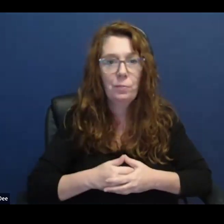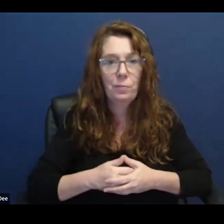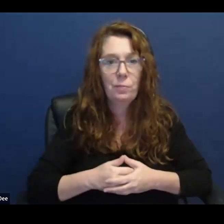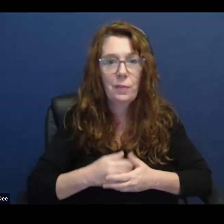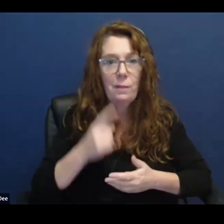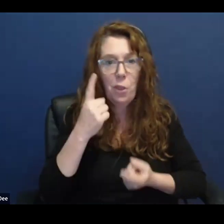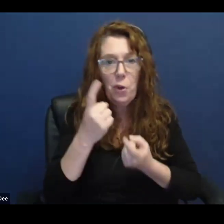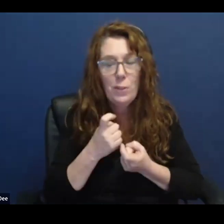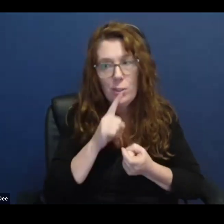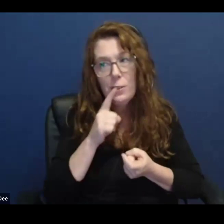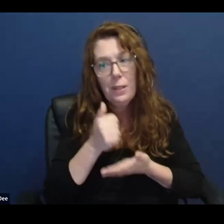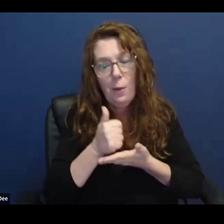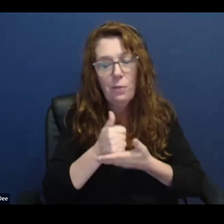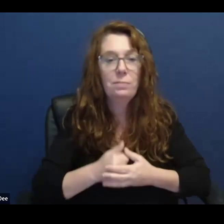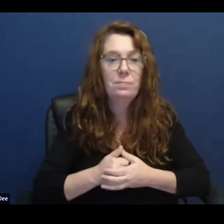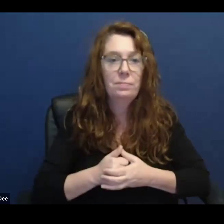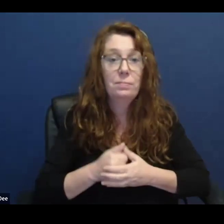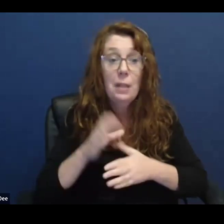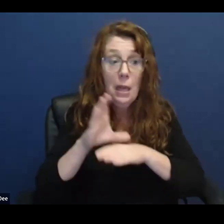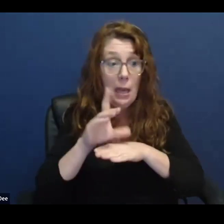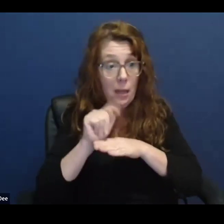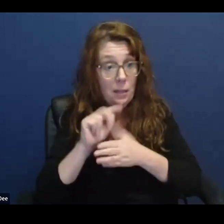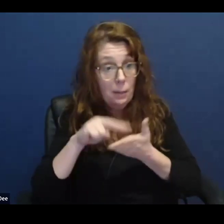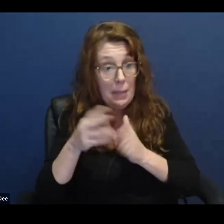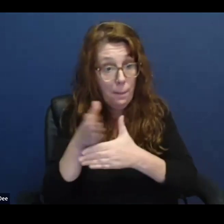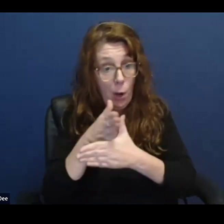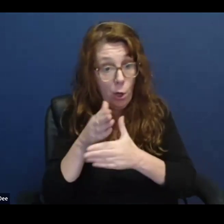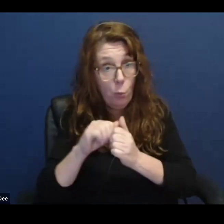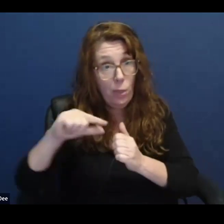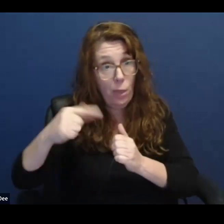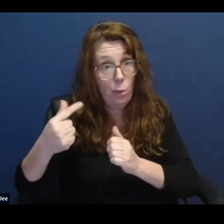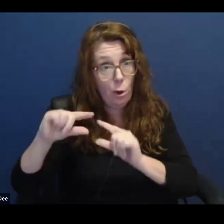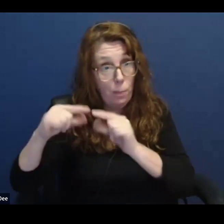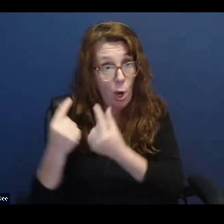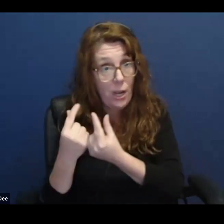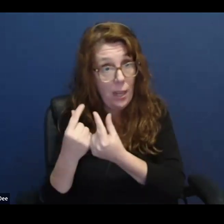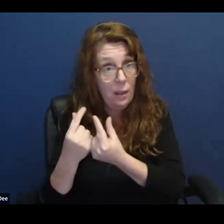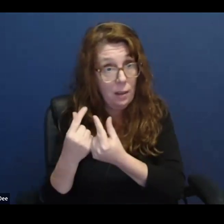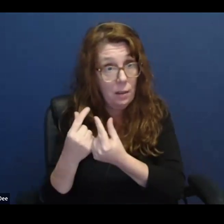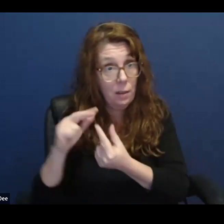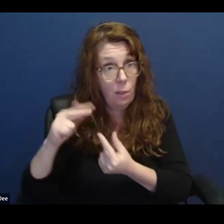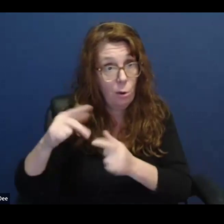They're really helpful. Does consultation mean partnering with a third-party um or